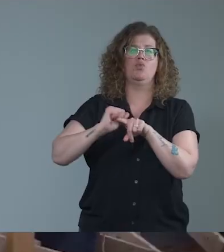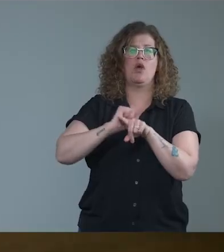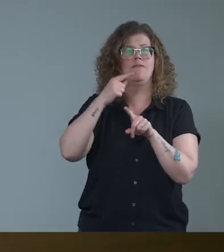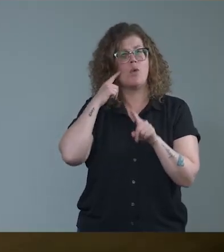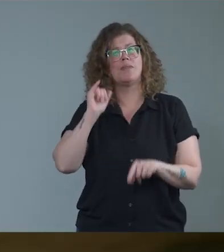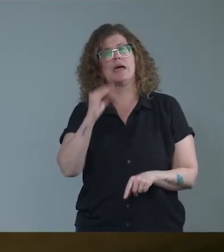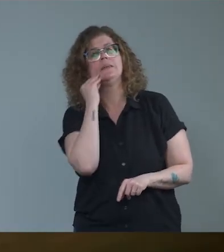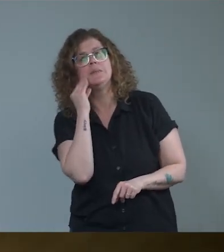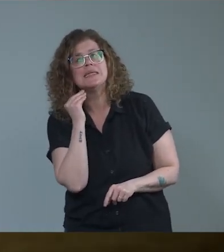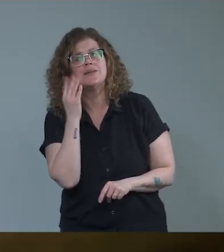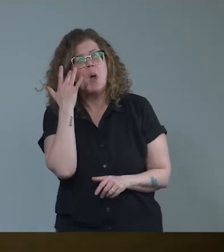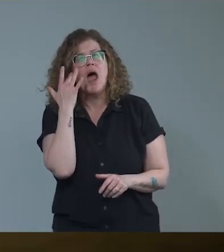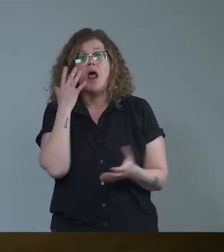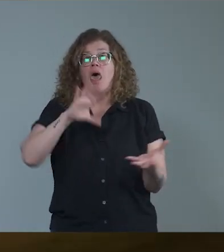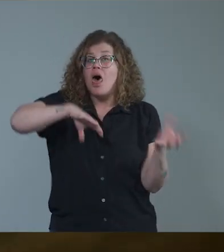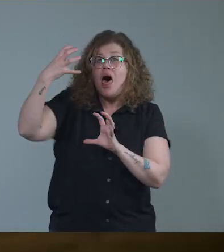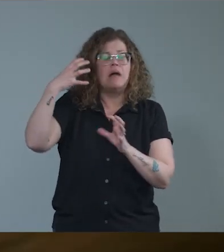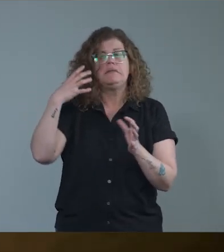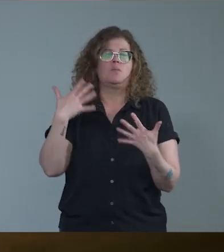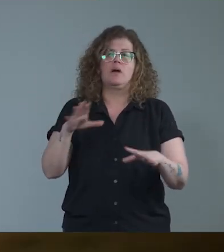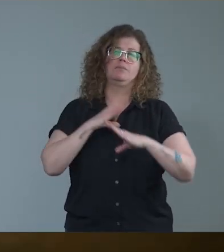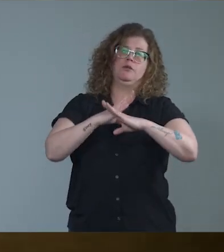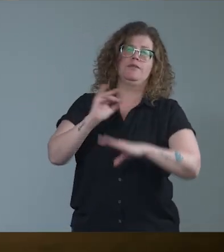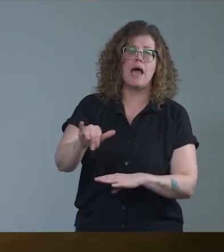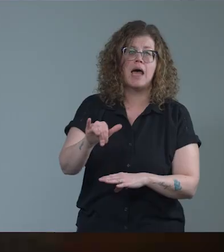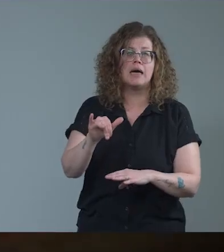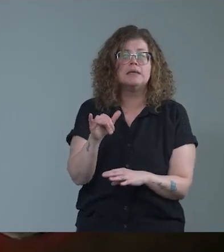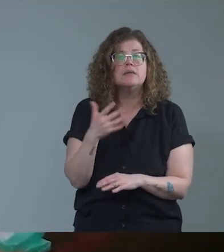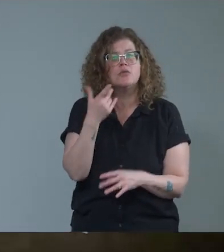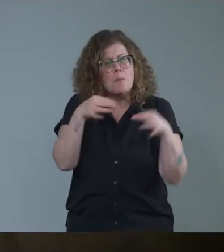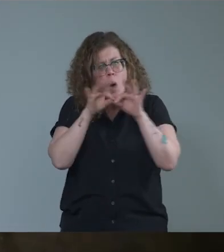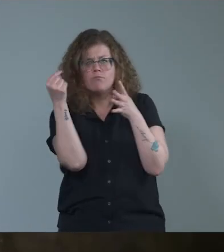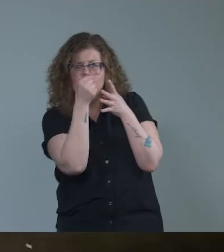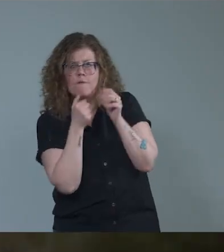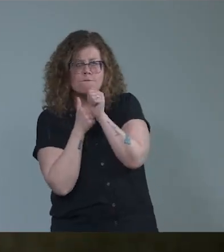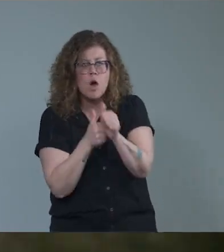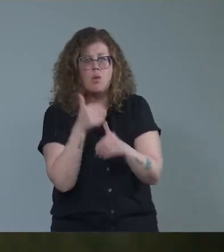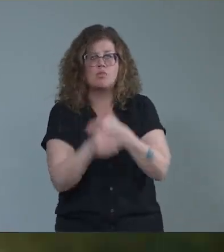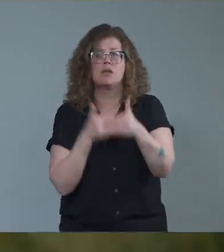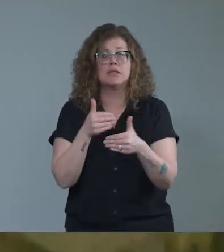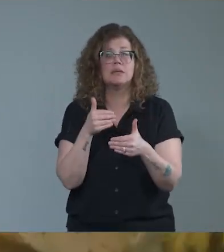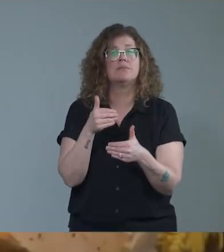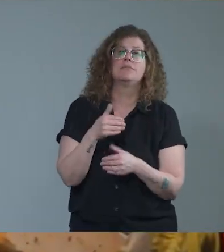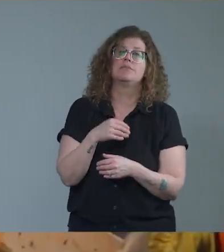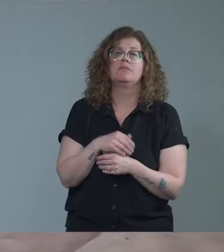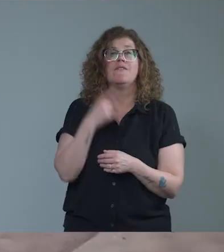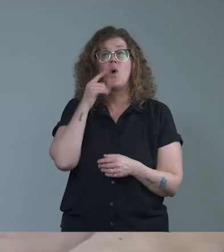If you're using lifts, if you're working at height, you certainly want to have underground training for all of that and make sure that, all of those risks